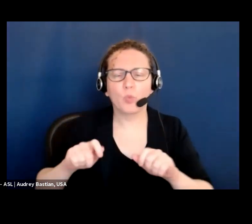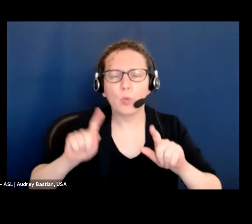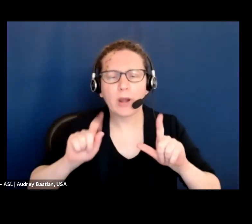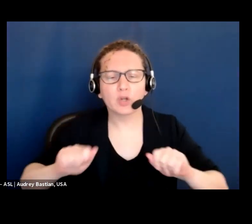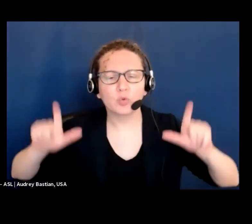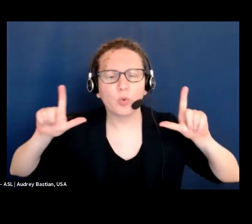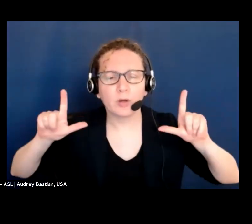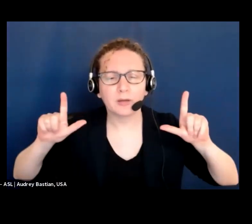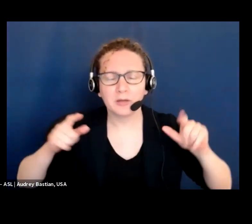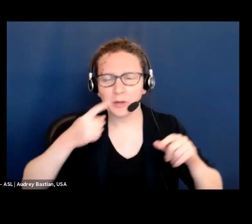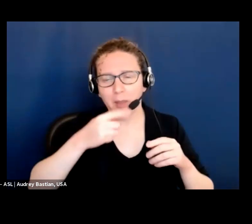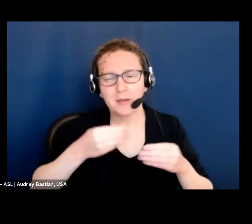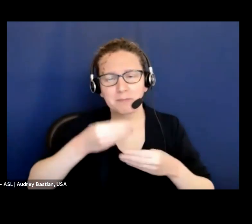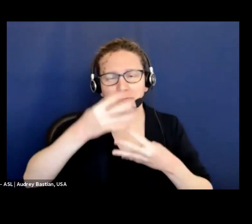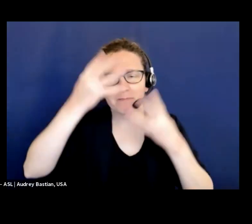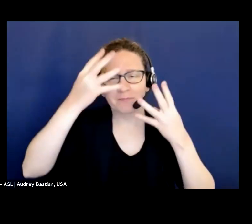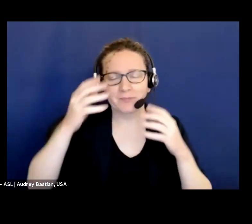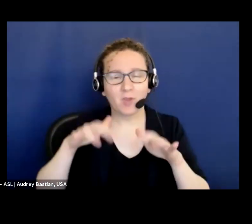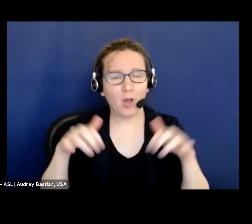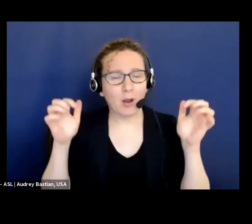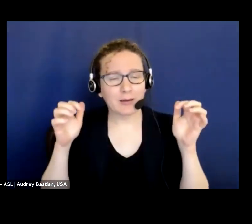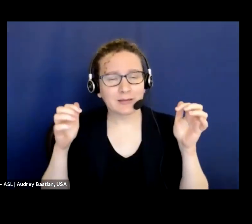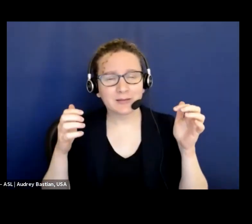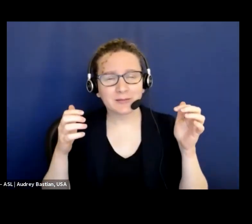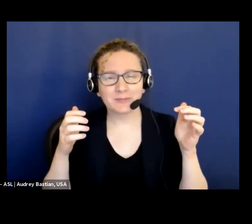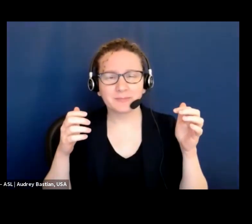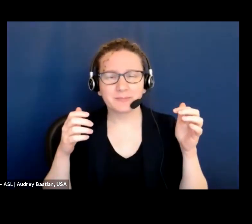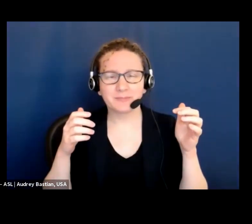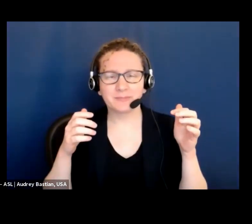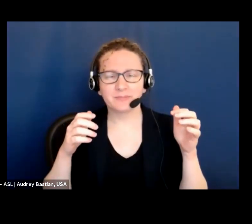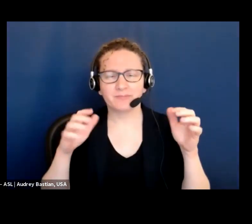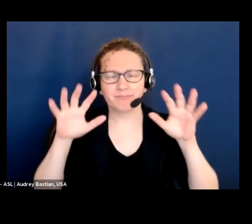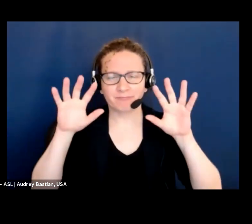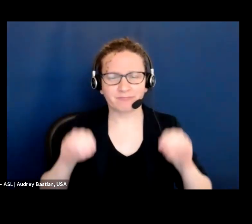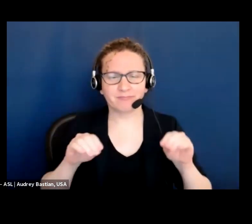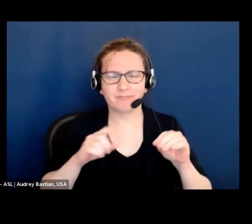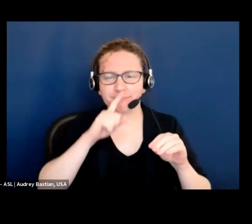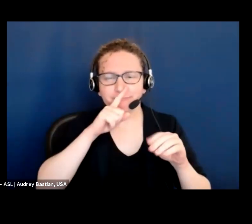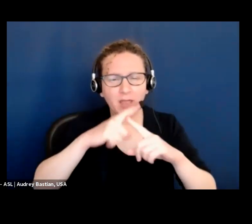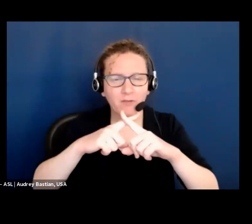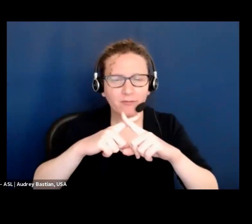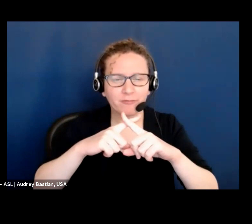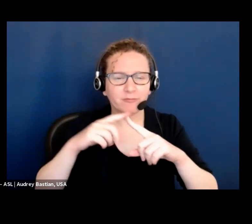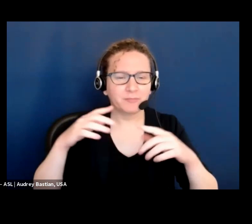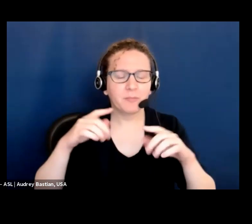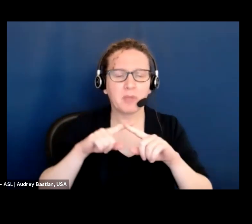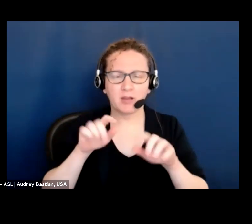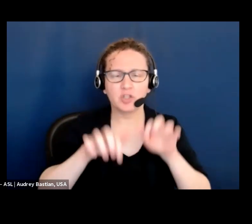chat that out to us. Audience members, we want you to have your microphone videos off the whole time, but you will be able to communicate through the chat box.